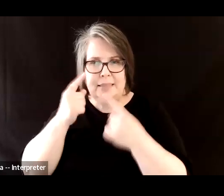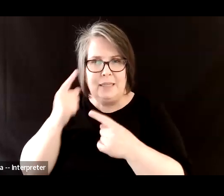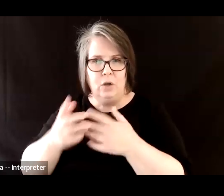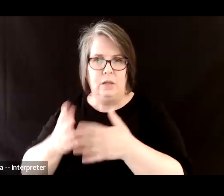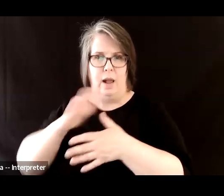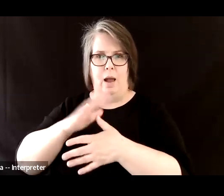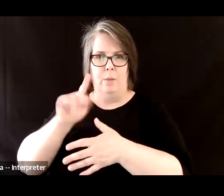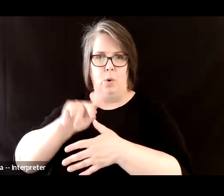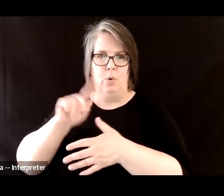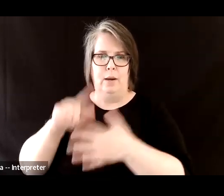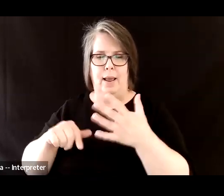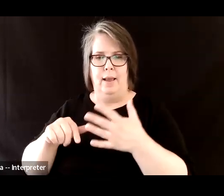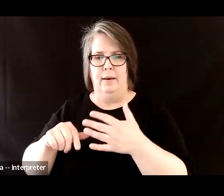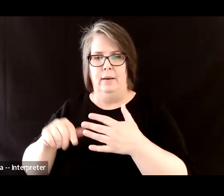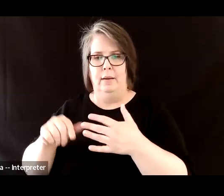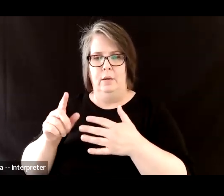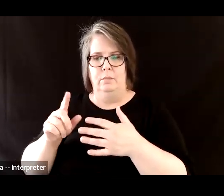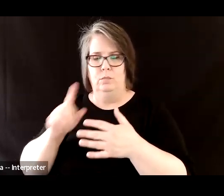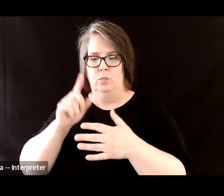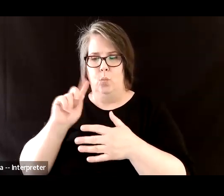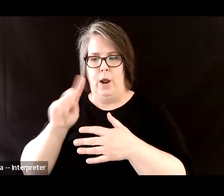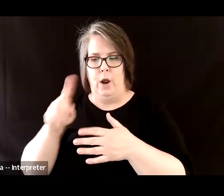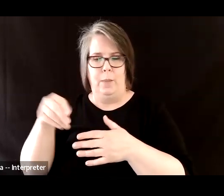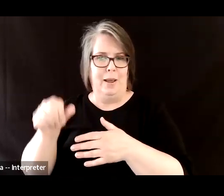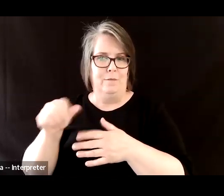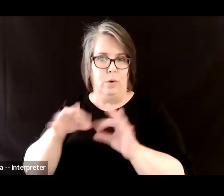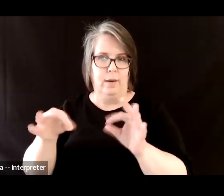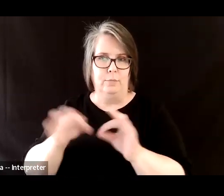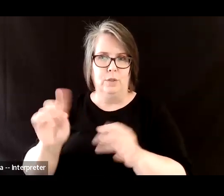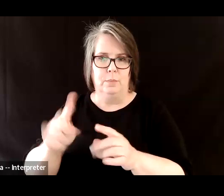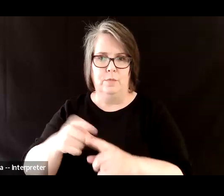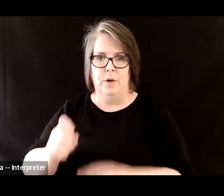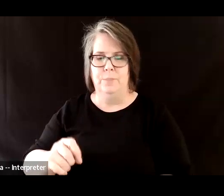event and record that was paid for captions might need to come in. >> Cheryl: Thank you.